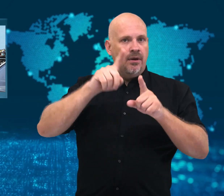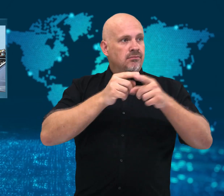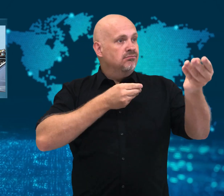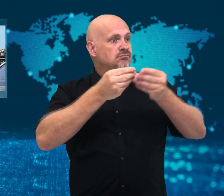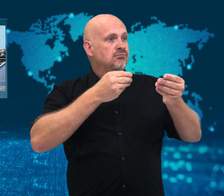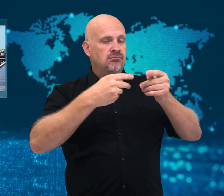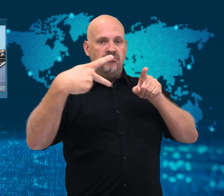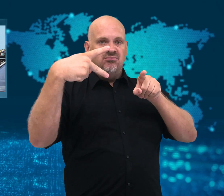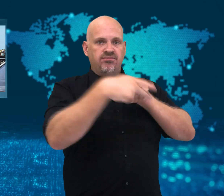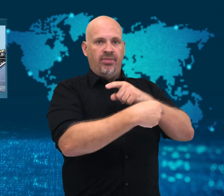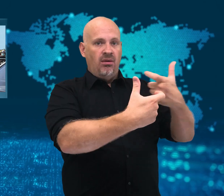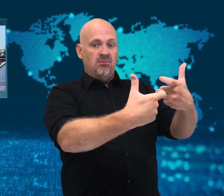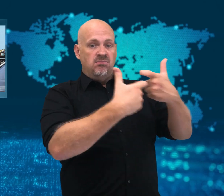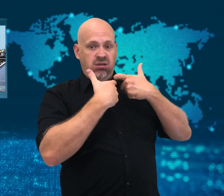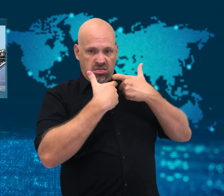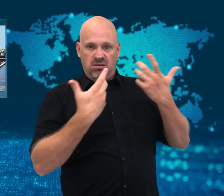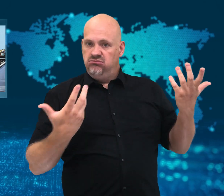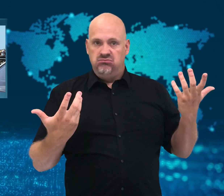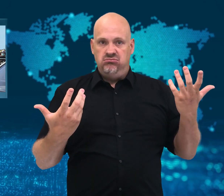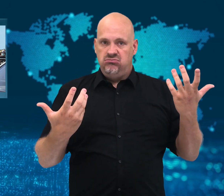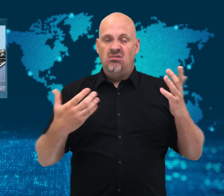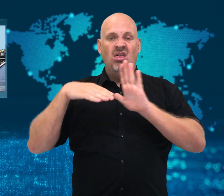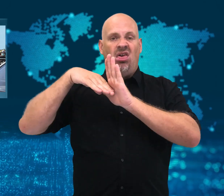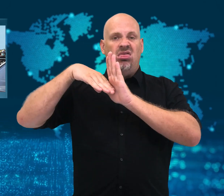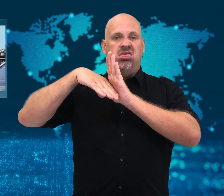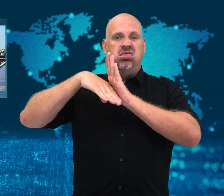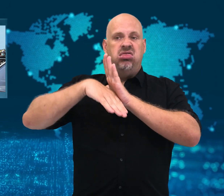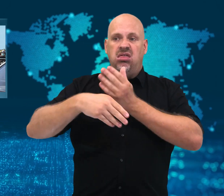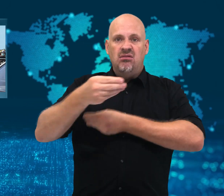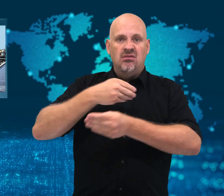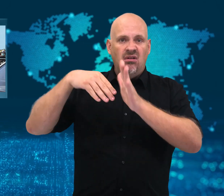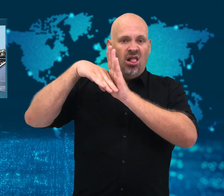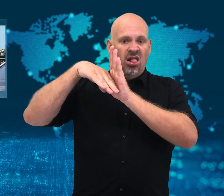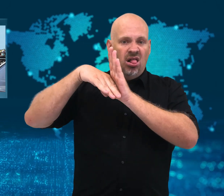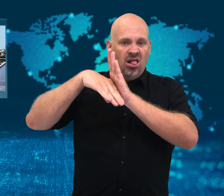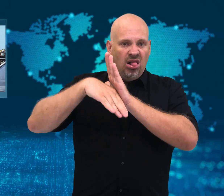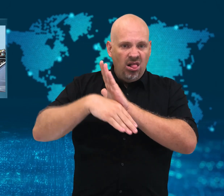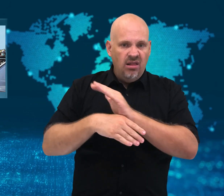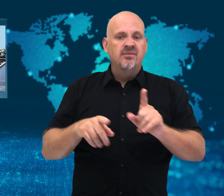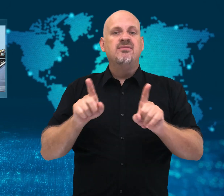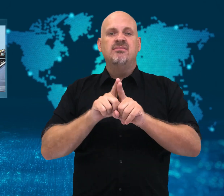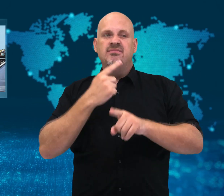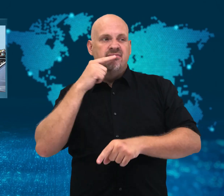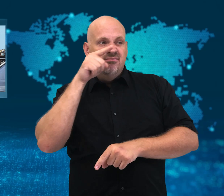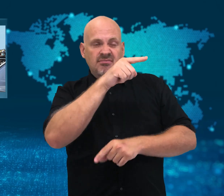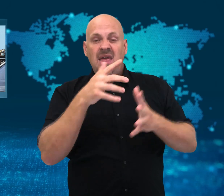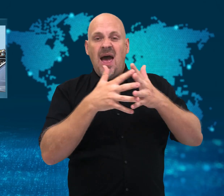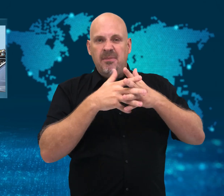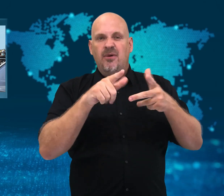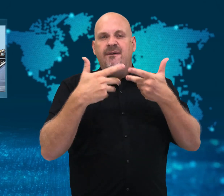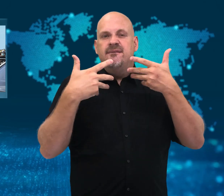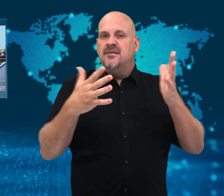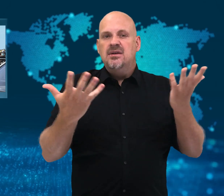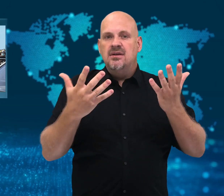and asked supporters to defend the country,